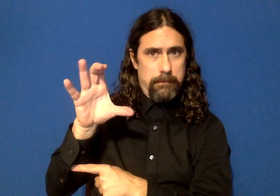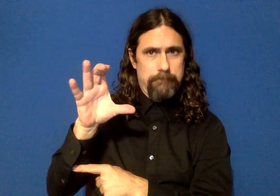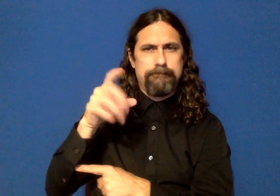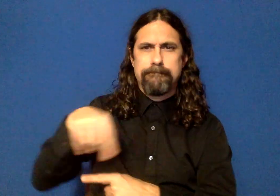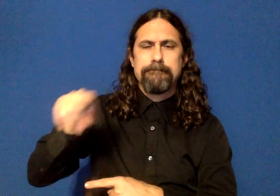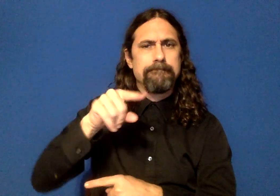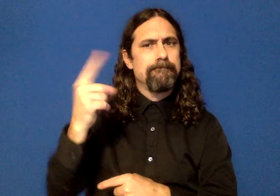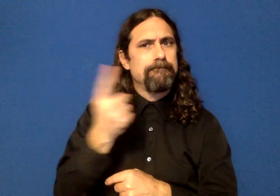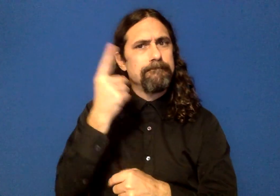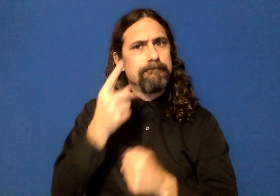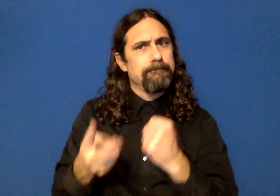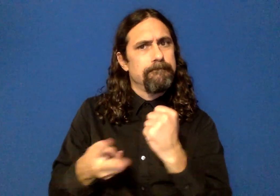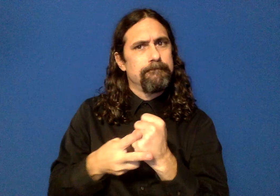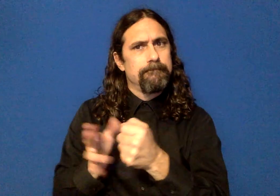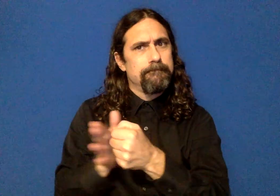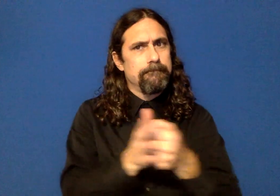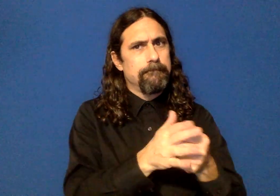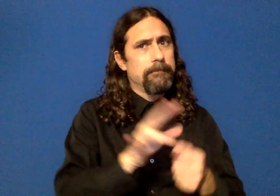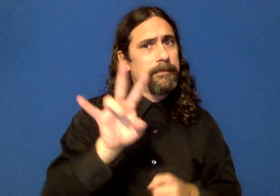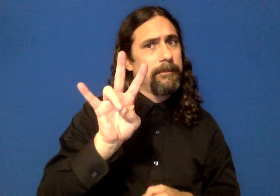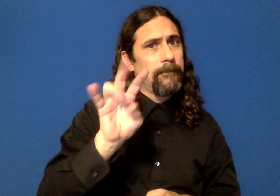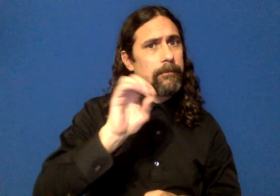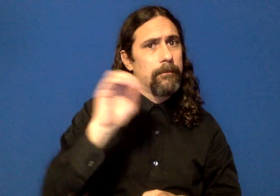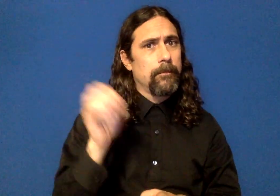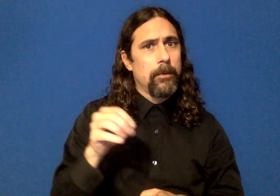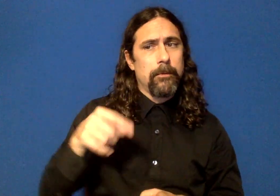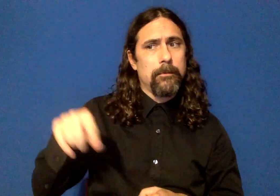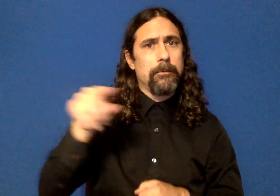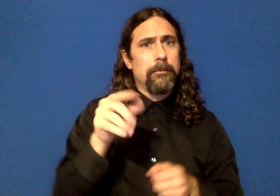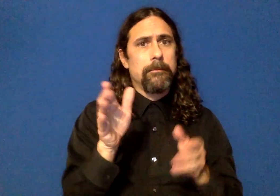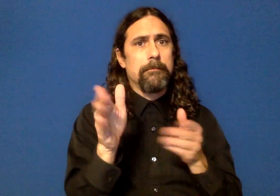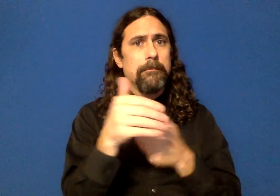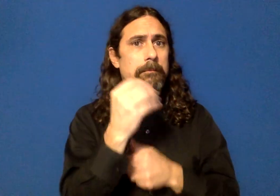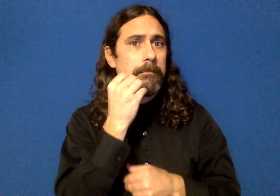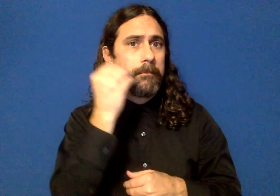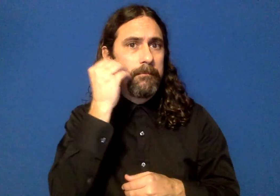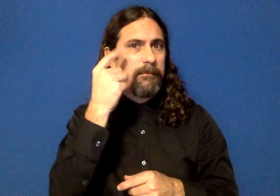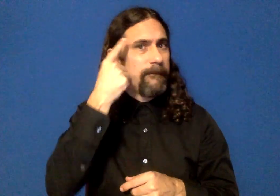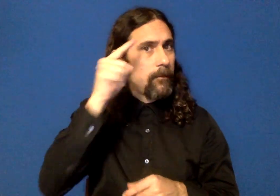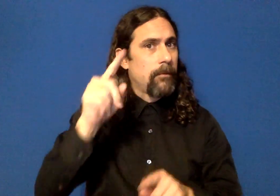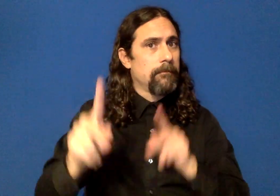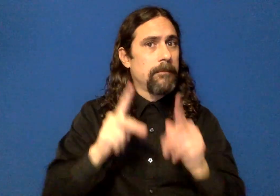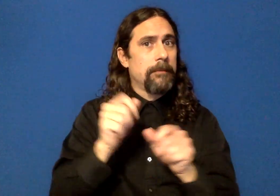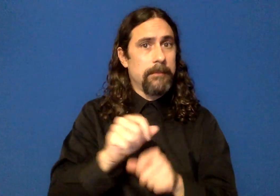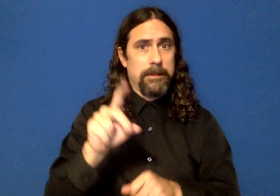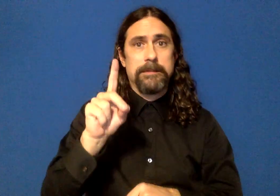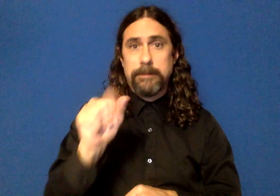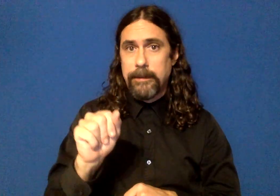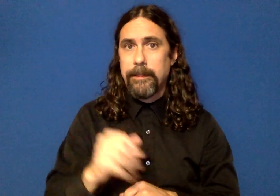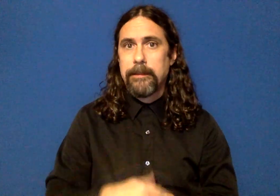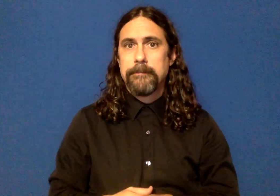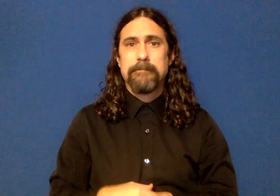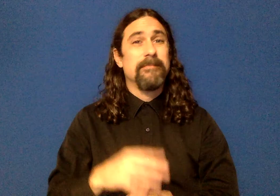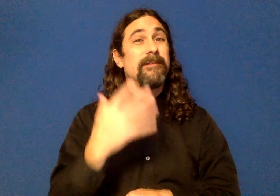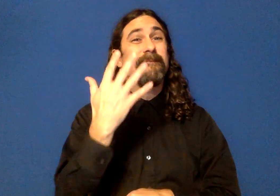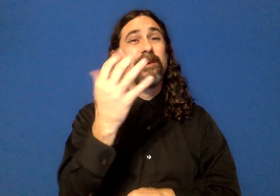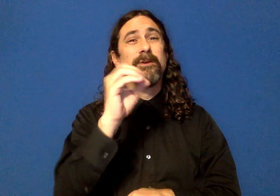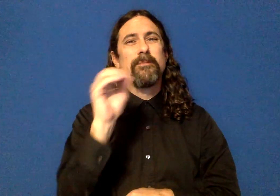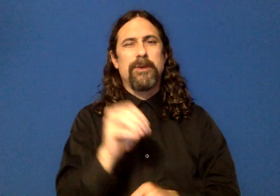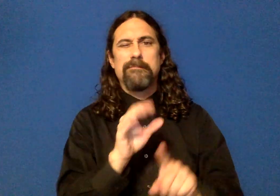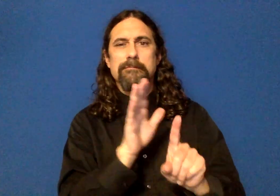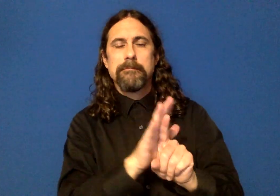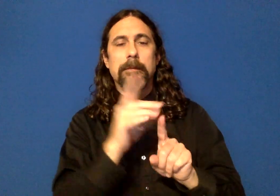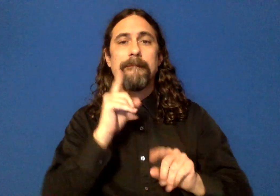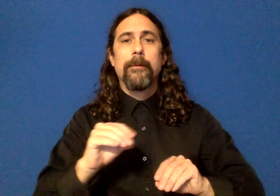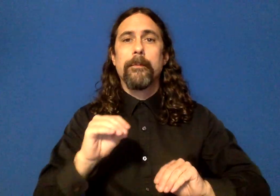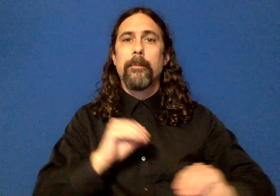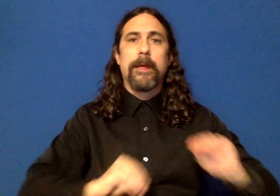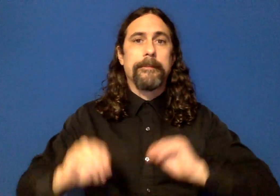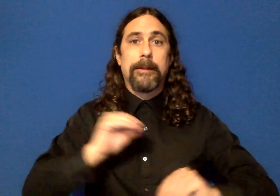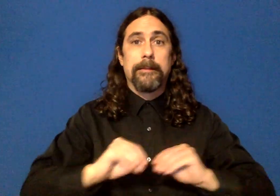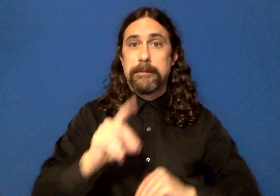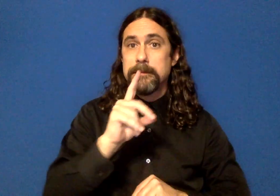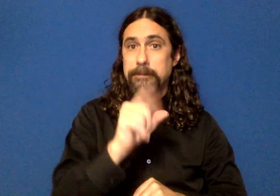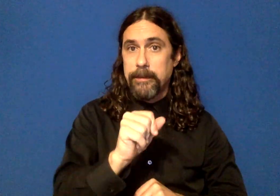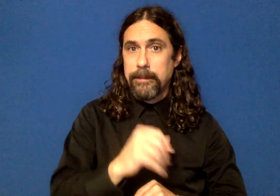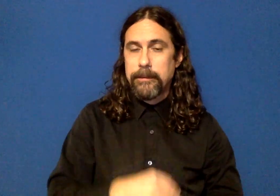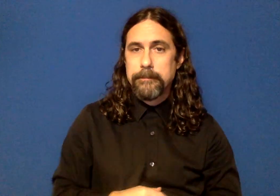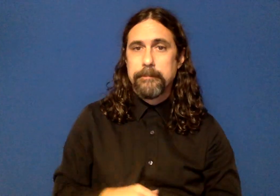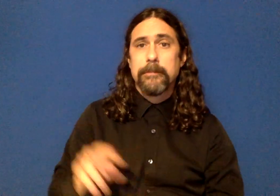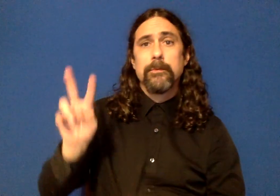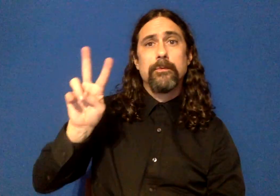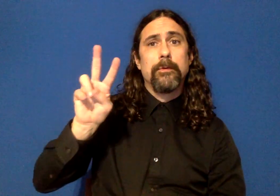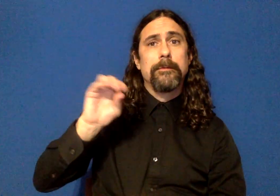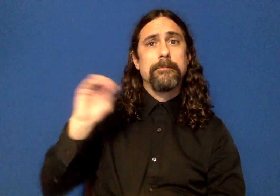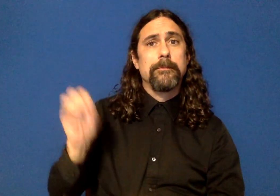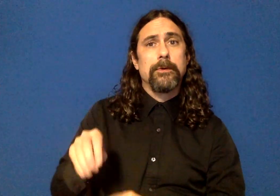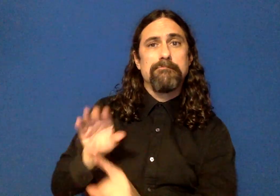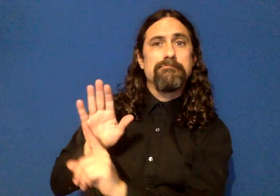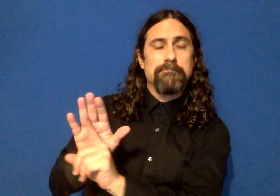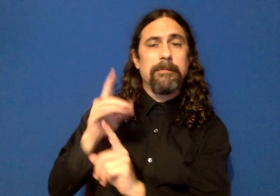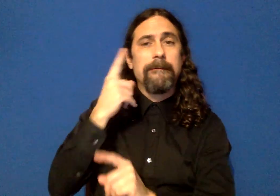disabilities: 5% for mobility, 2% for vision and hearing. These are "disability set-aside units"